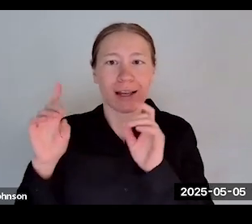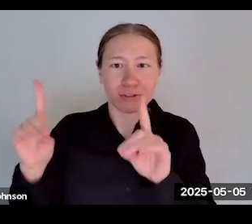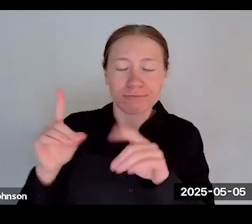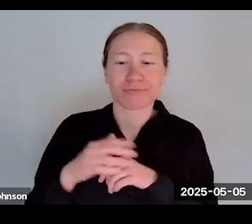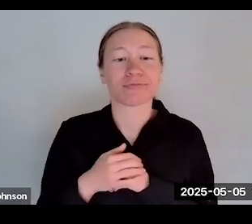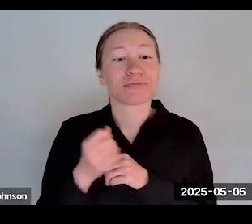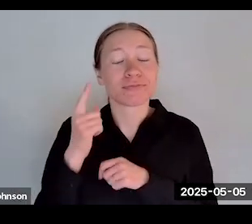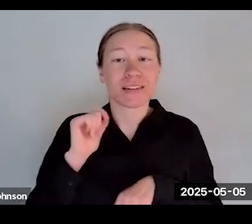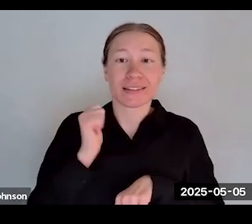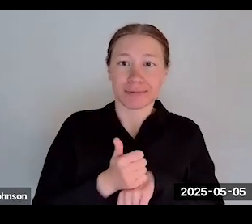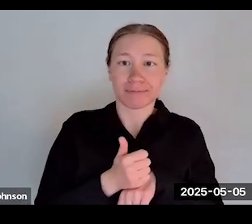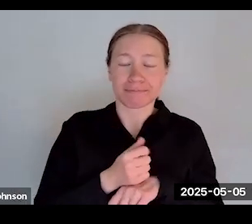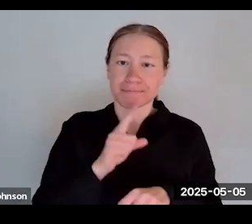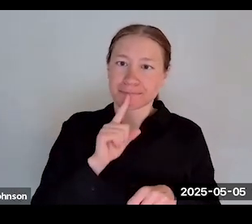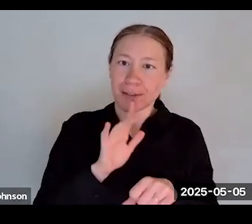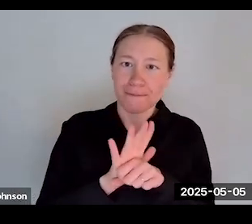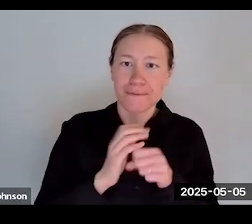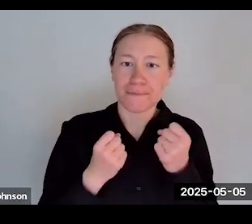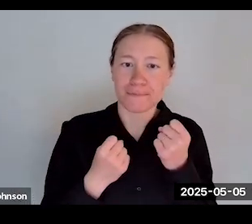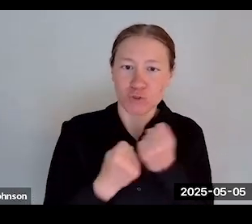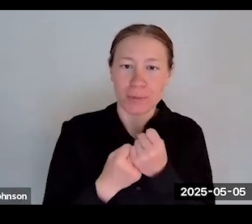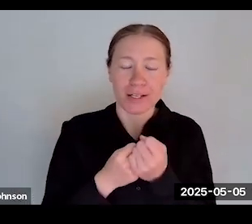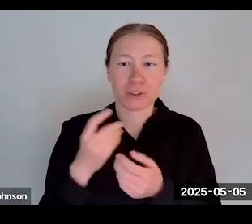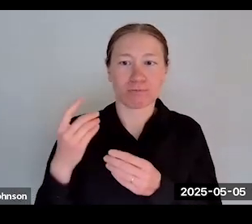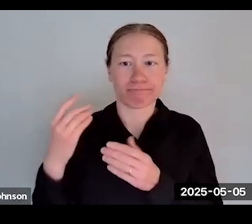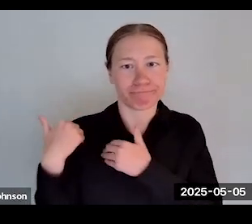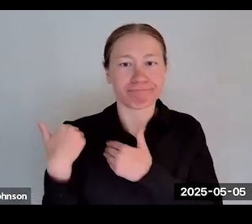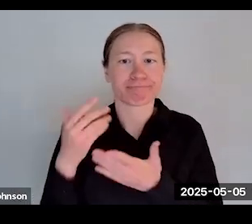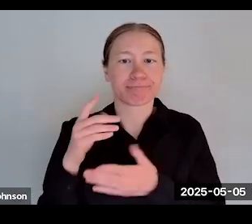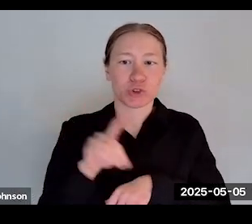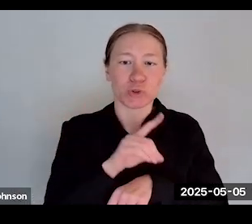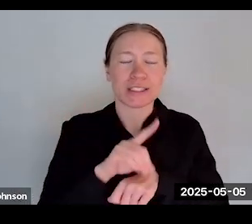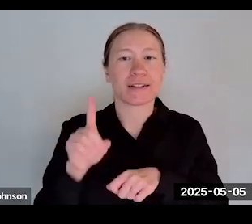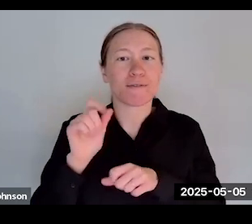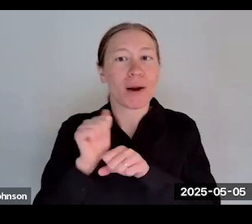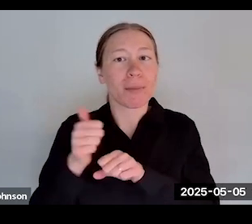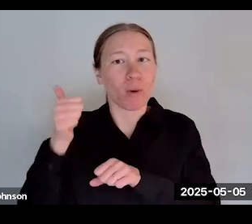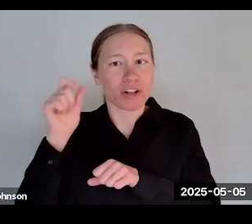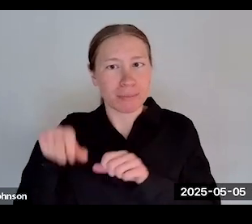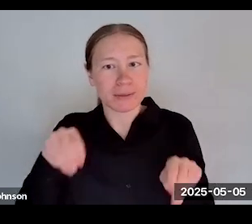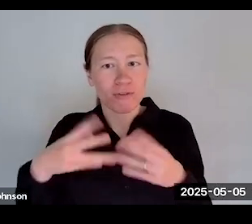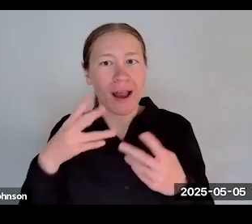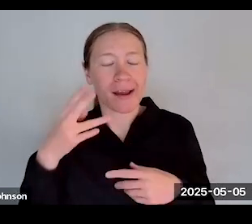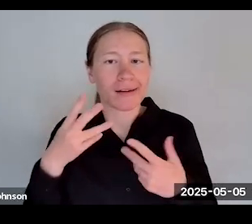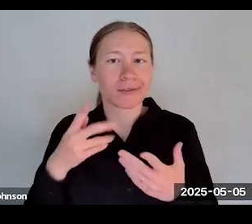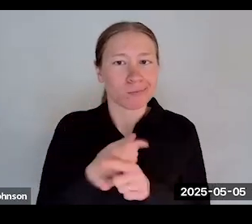It establishes an affirmative duty on employers to provide reasonable accommodations to qualified individuals.